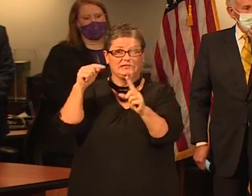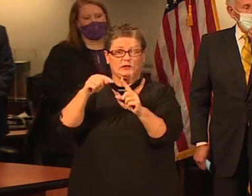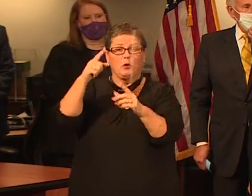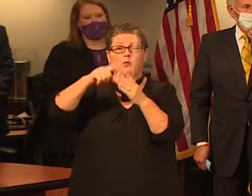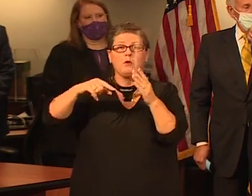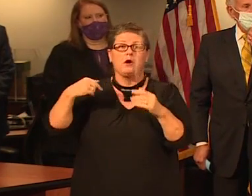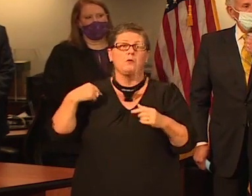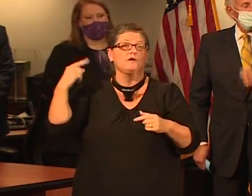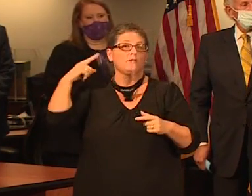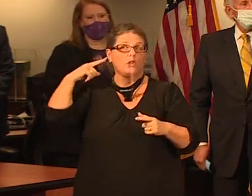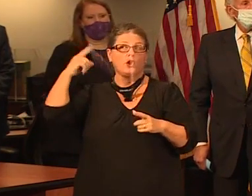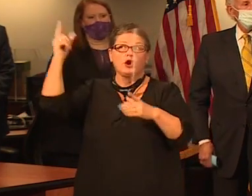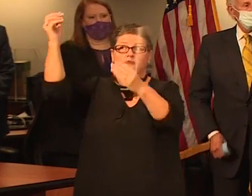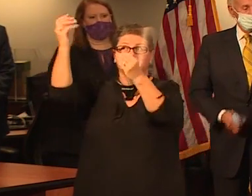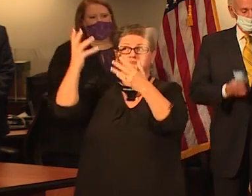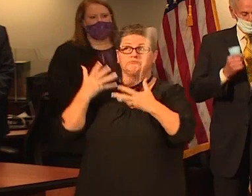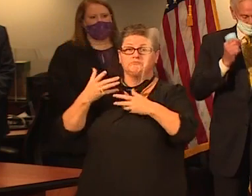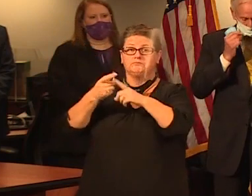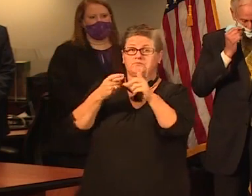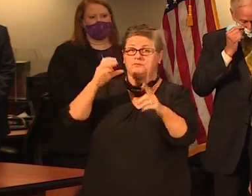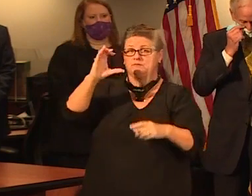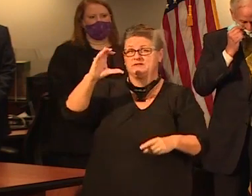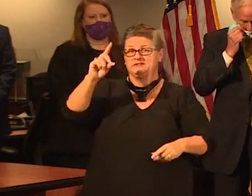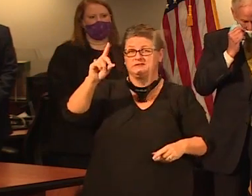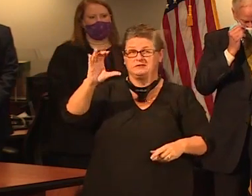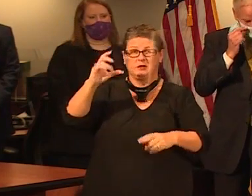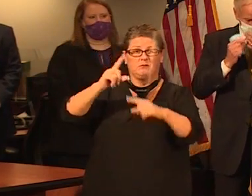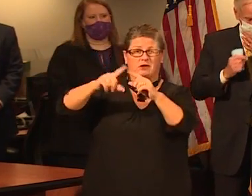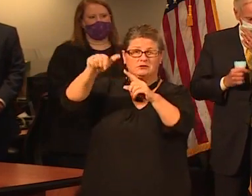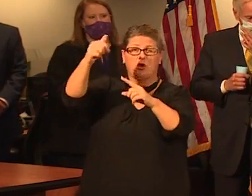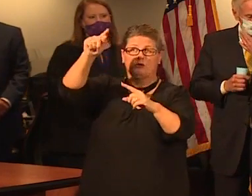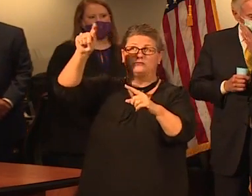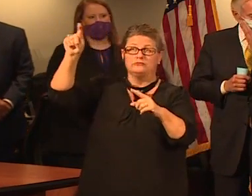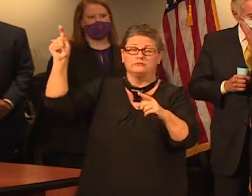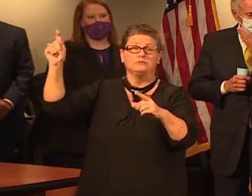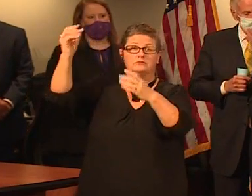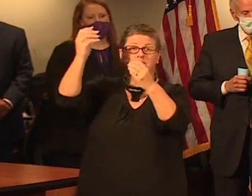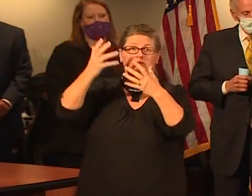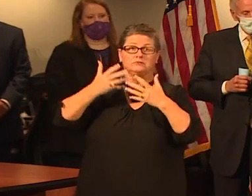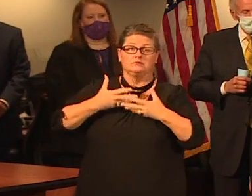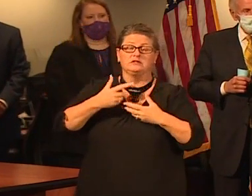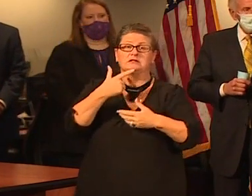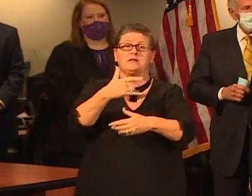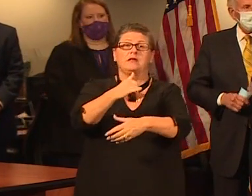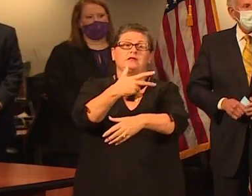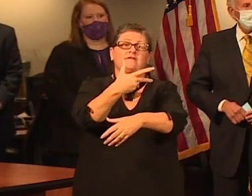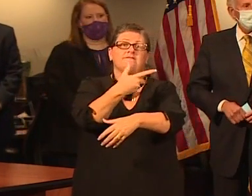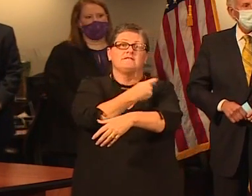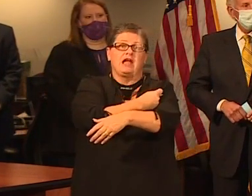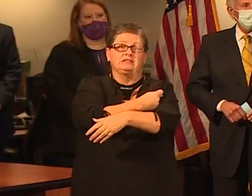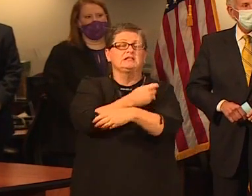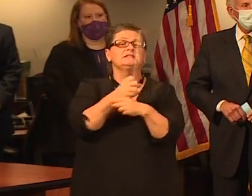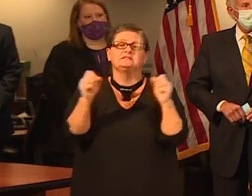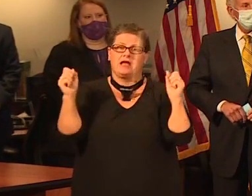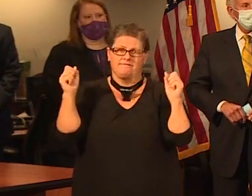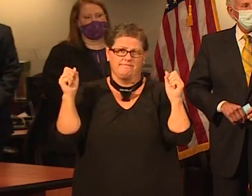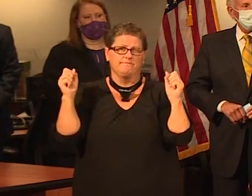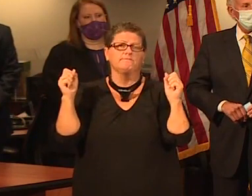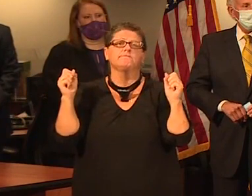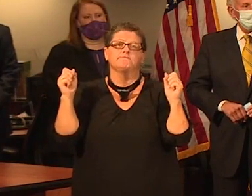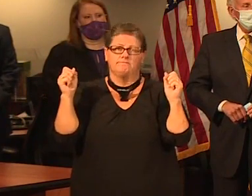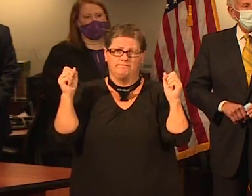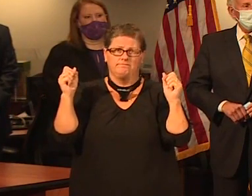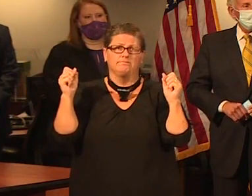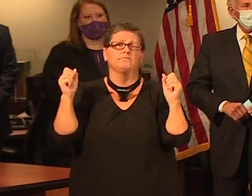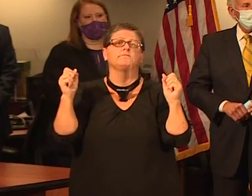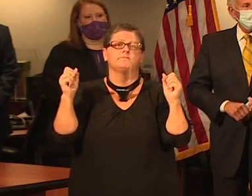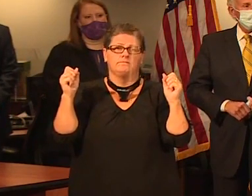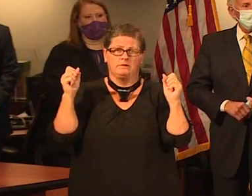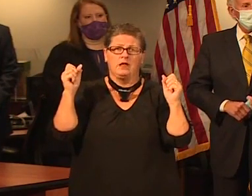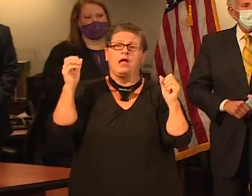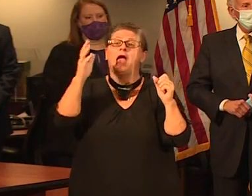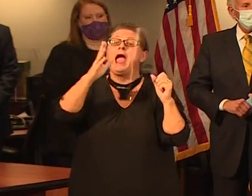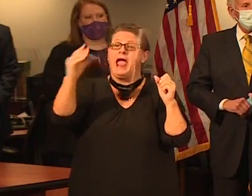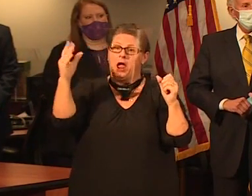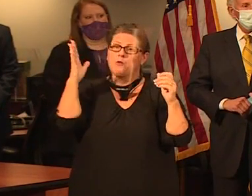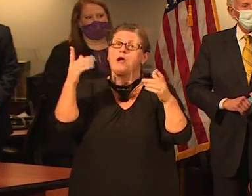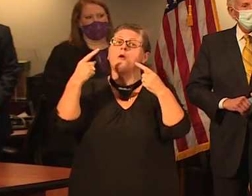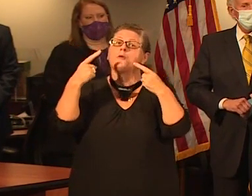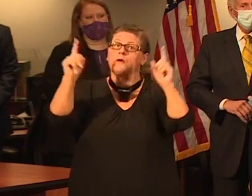TO YOUR POINT ABOUT SAFETY OF VACCINES, WHAT WE HAVE HEARD THUS FAR FROM THE CDC COUNTERPARTS AND OTHER ON THOSE NATIONAL SCALE, THAT IS THE VACCINE WILL BE SAFE,